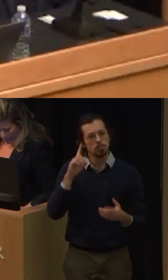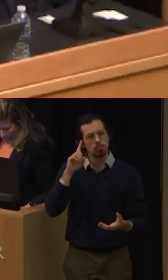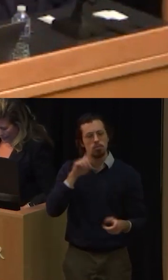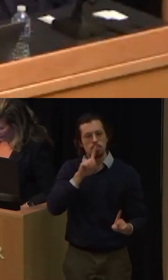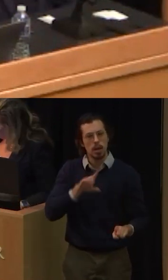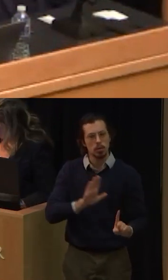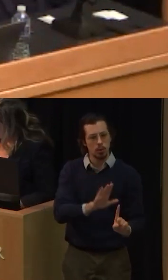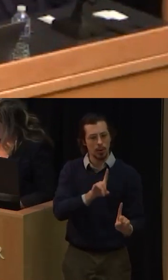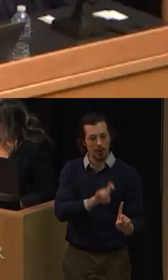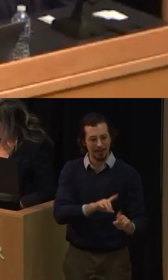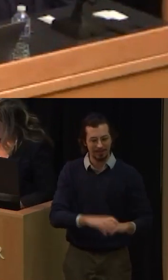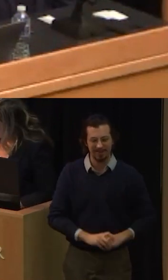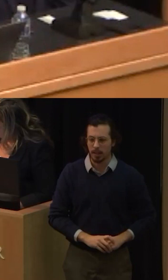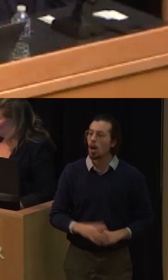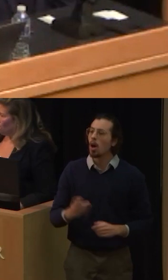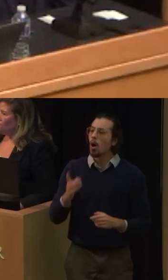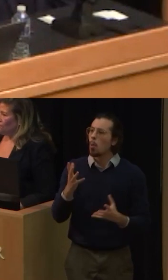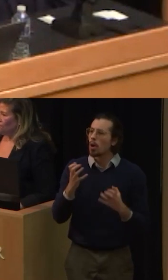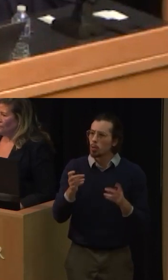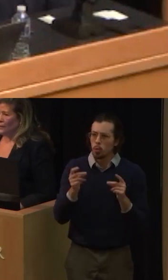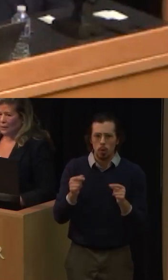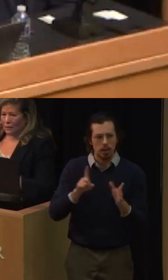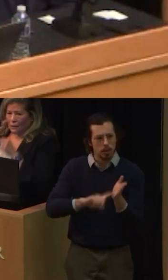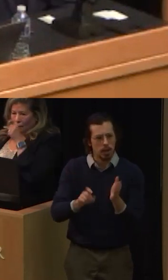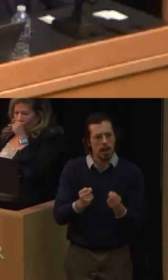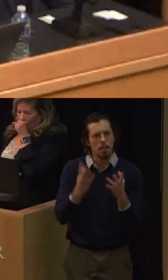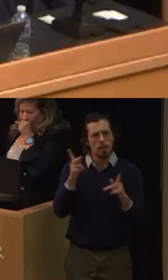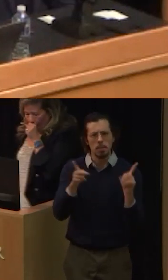Before, can I just do a quick heat check? How many folks here are familiar